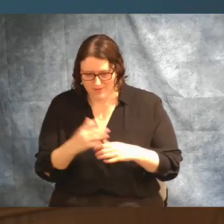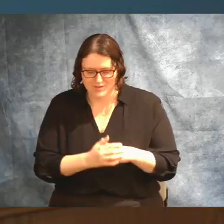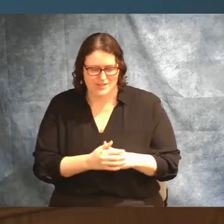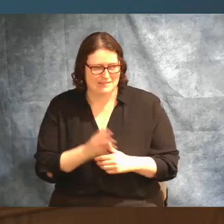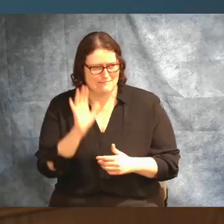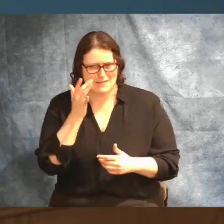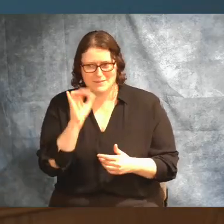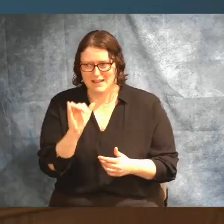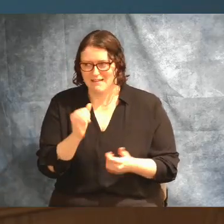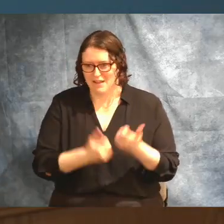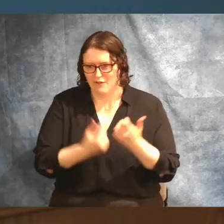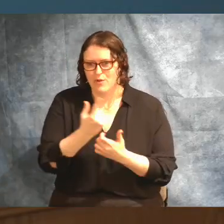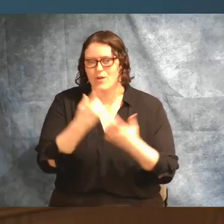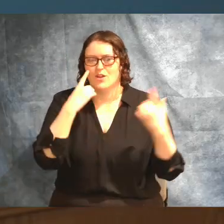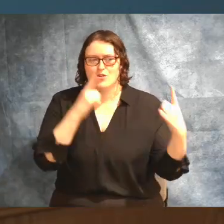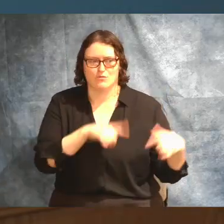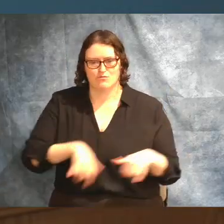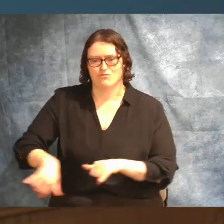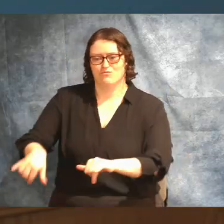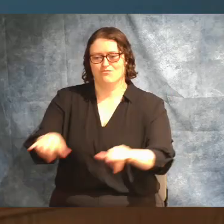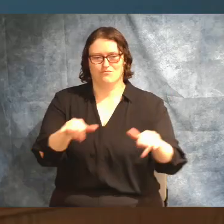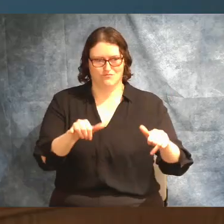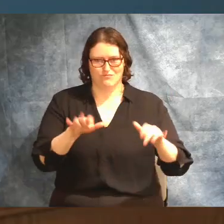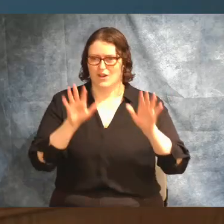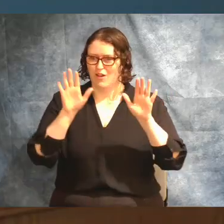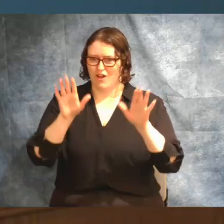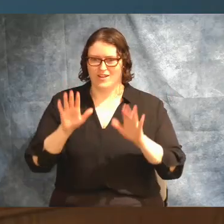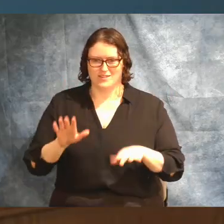agreement that this is a great thing. So, we'll have it on our agenda on Thursday. Thank you